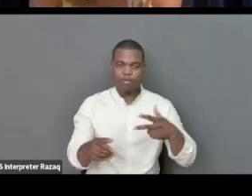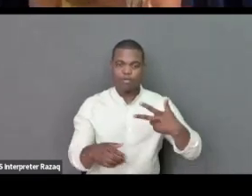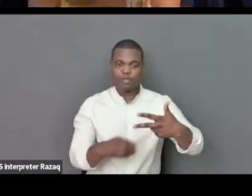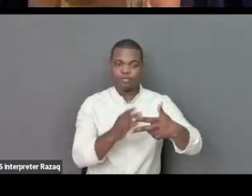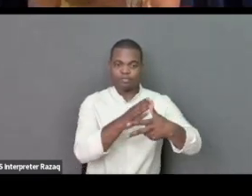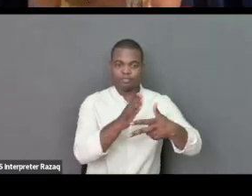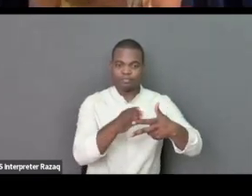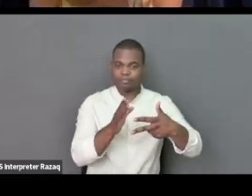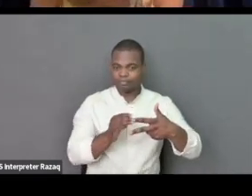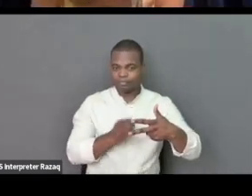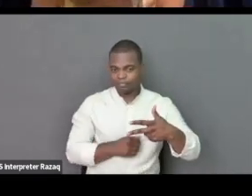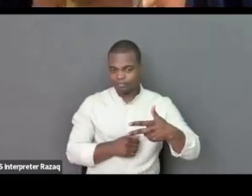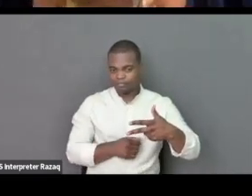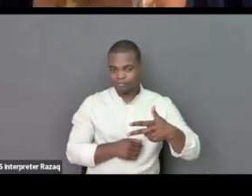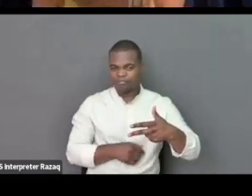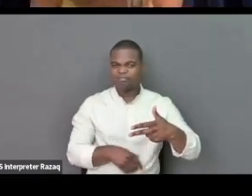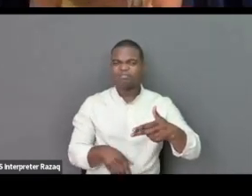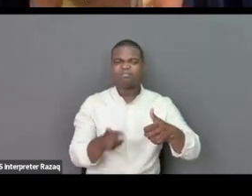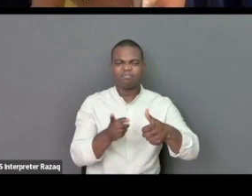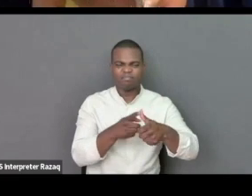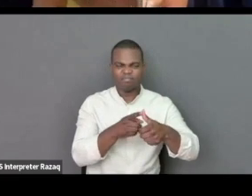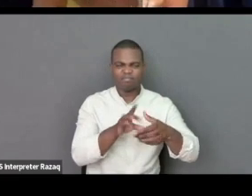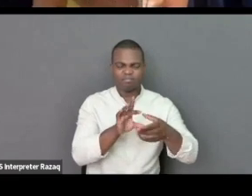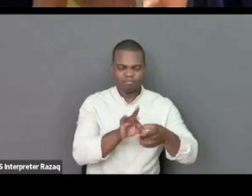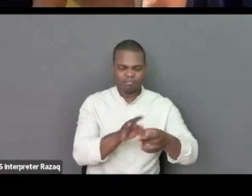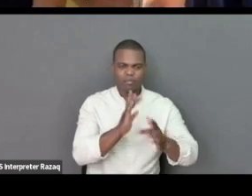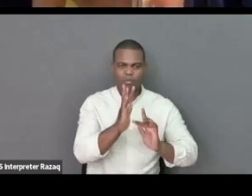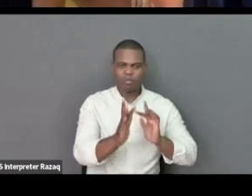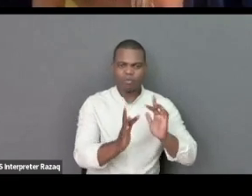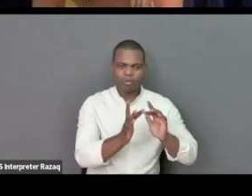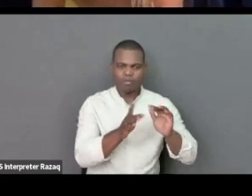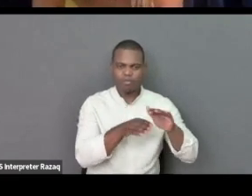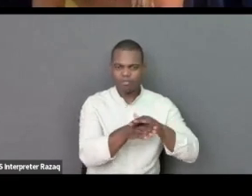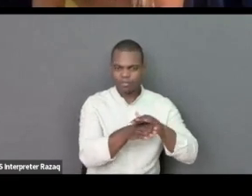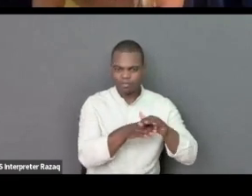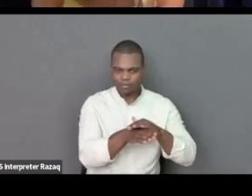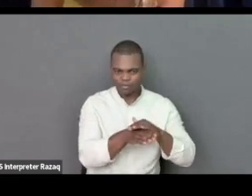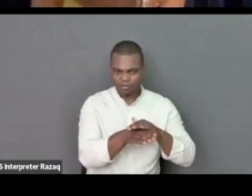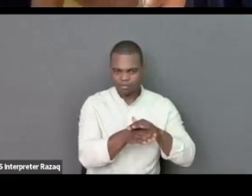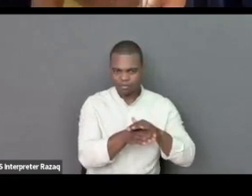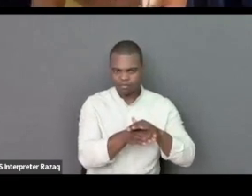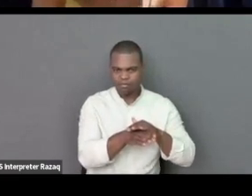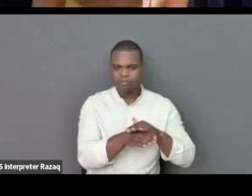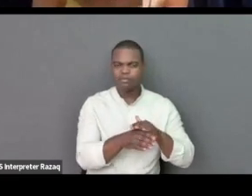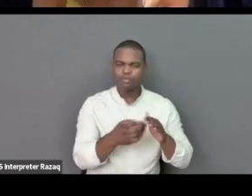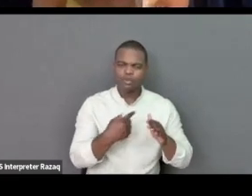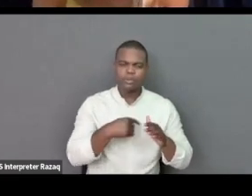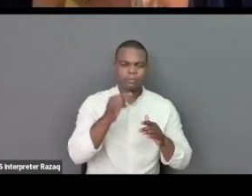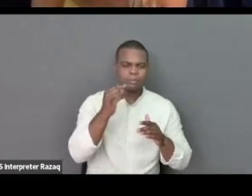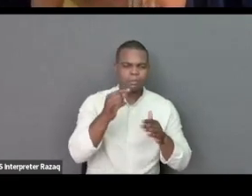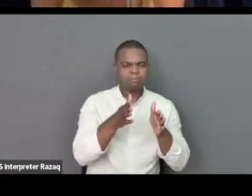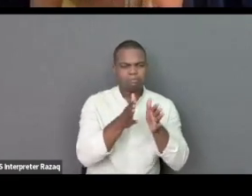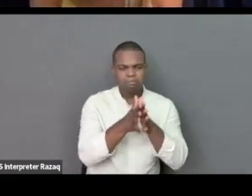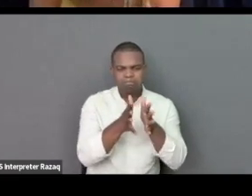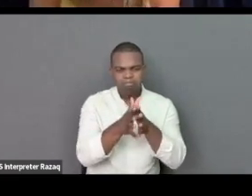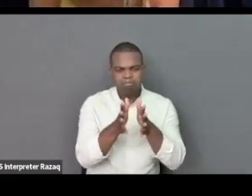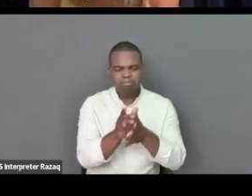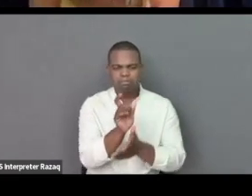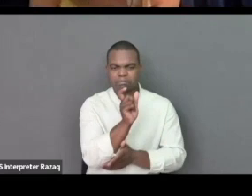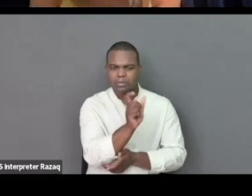so just describing the terminology and what are the accessibilities about and who it is for and so on, and this may not be